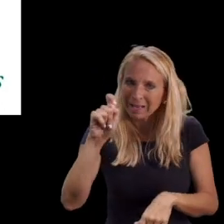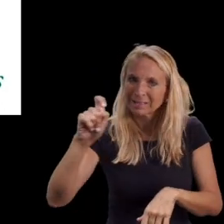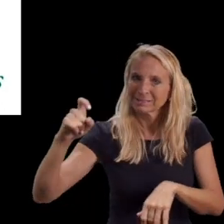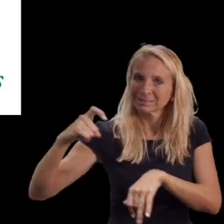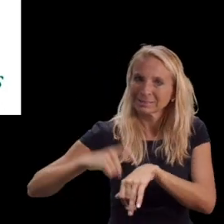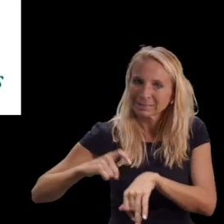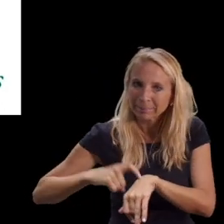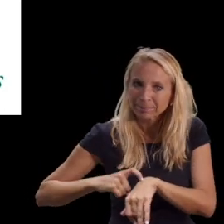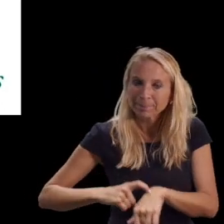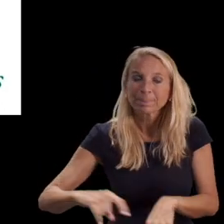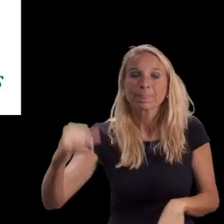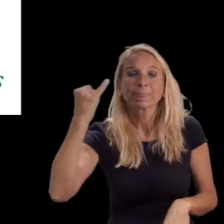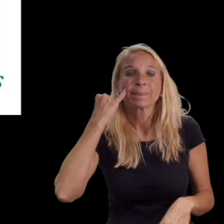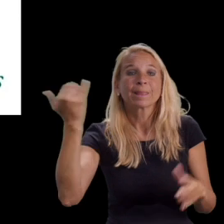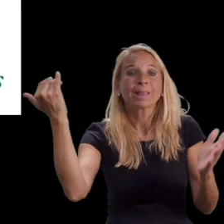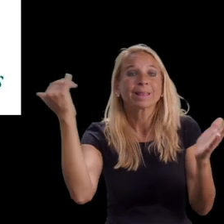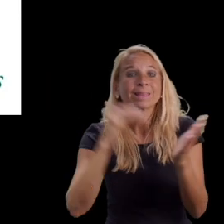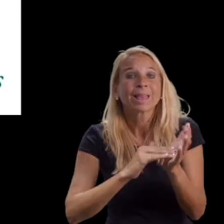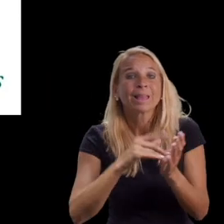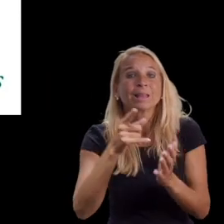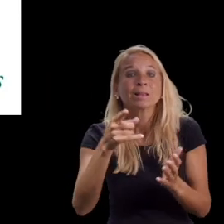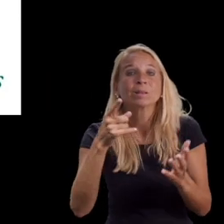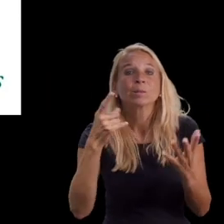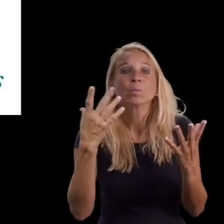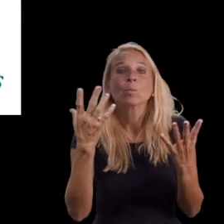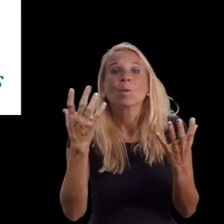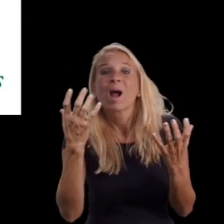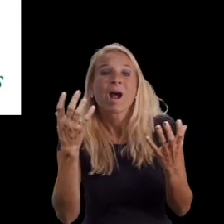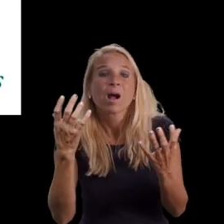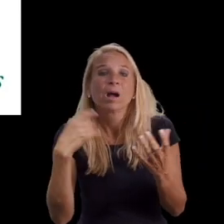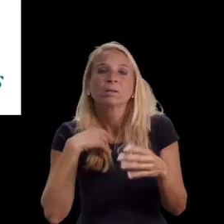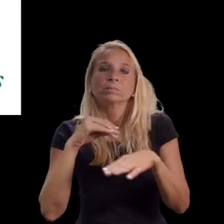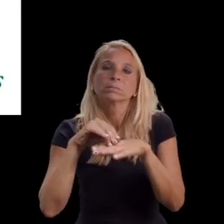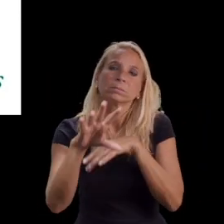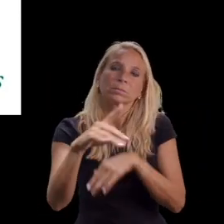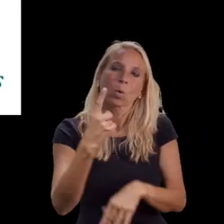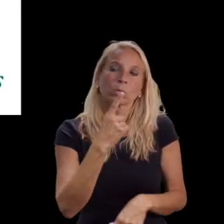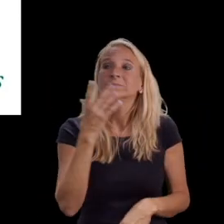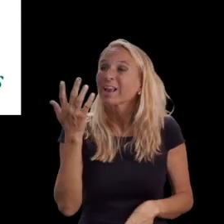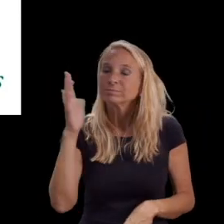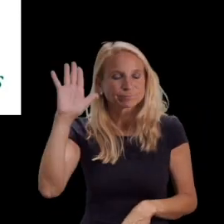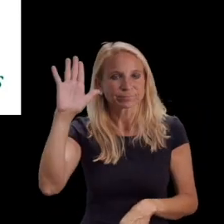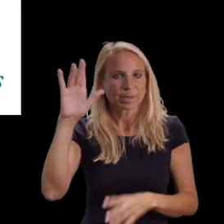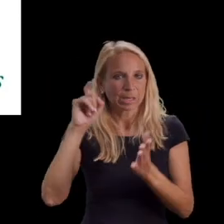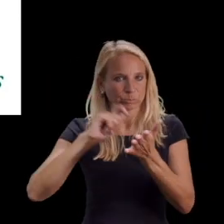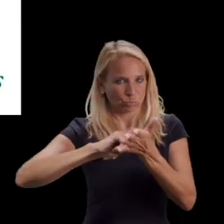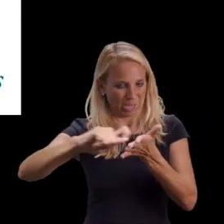If you, again, what probably we would advise is that you always ask for it in writing